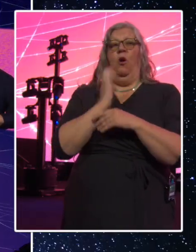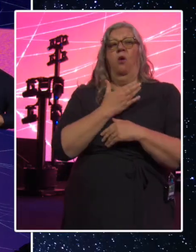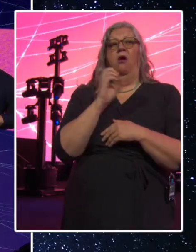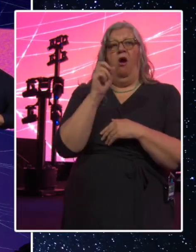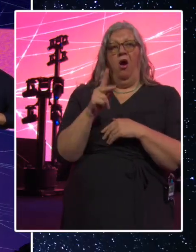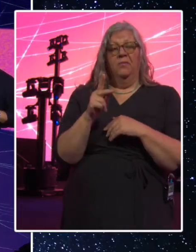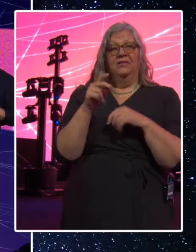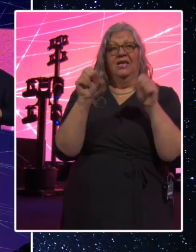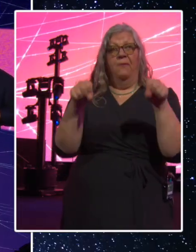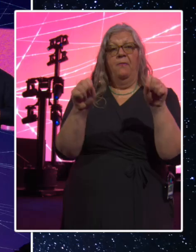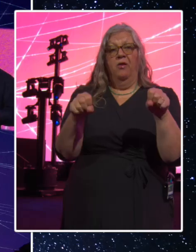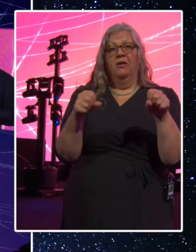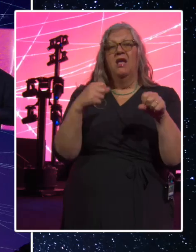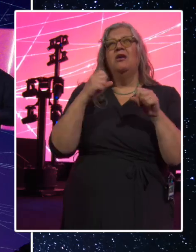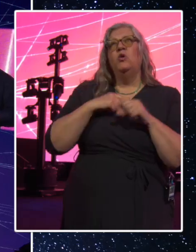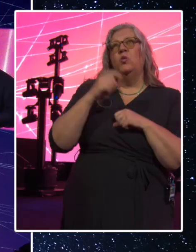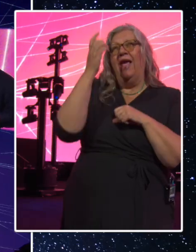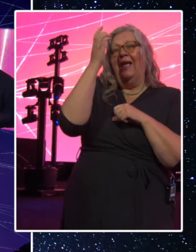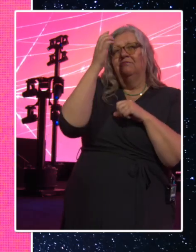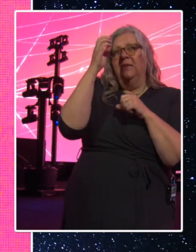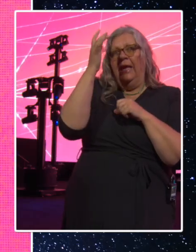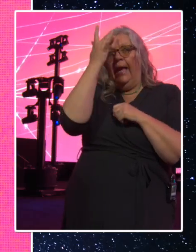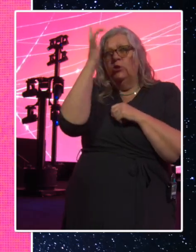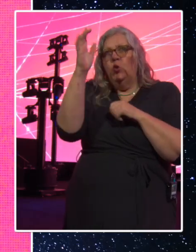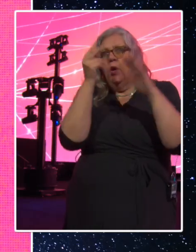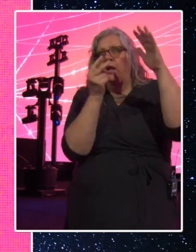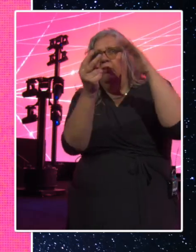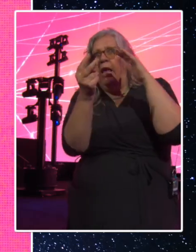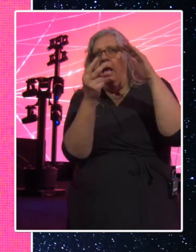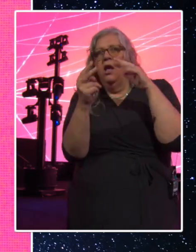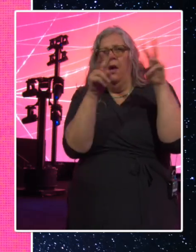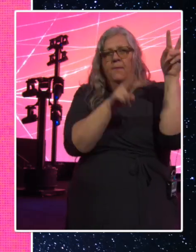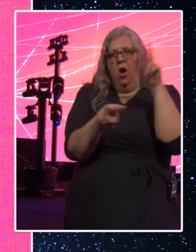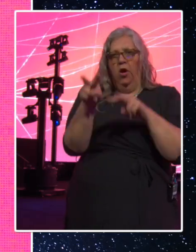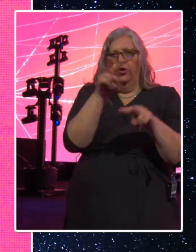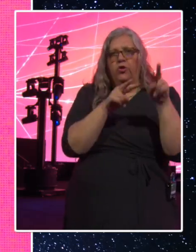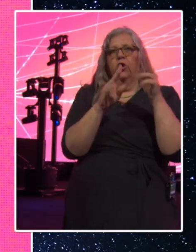so you can intuitively observe and monitor HPE network infrastructure,